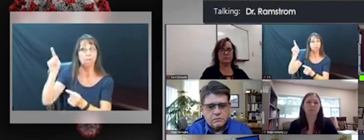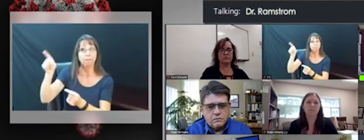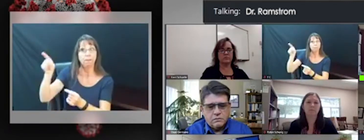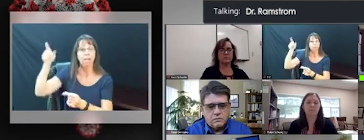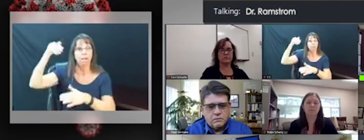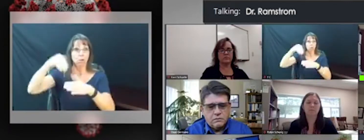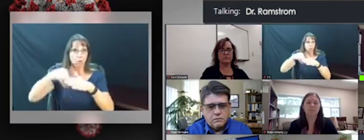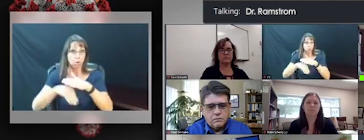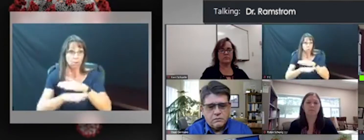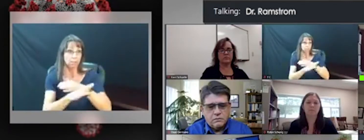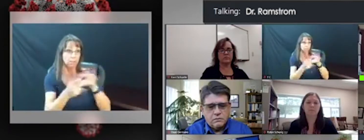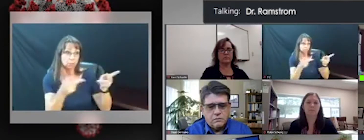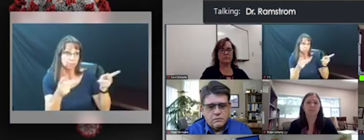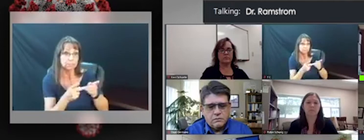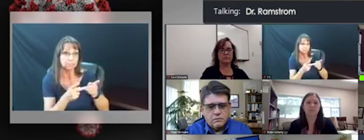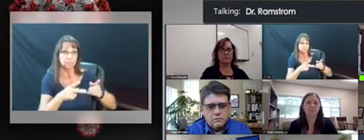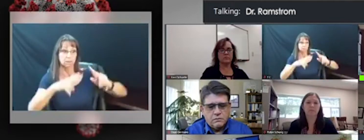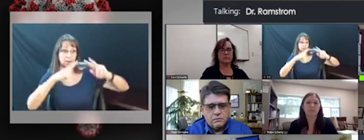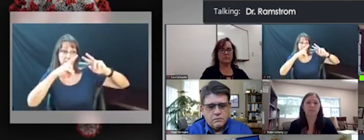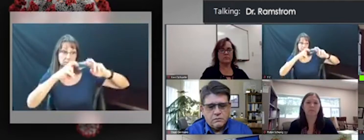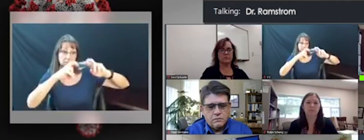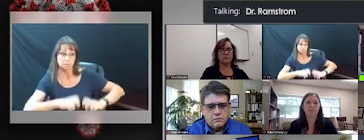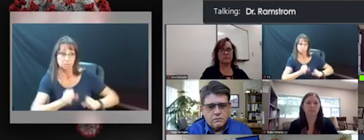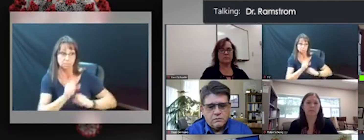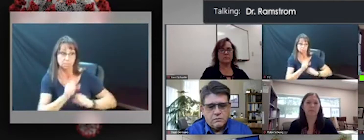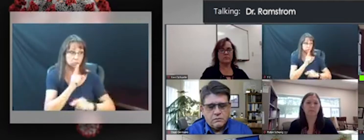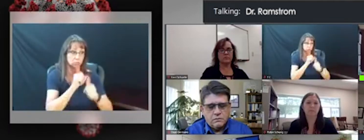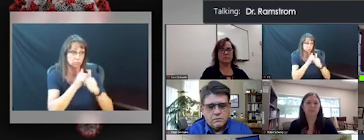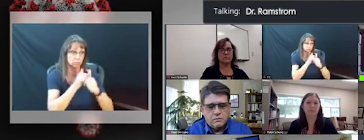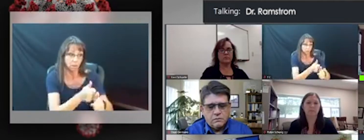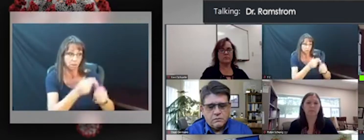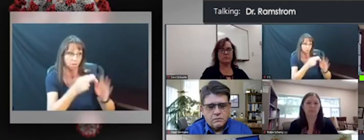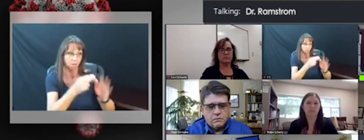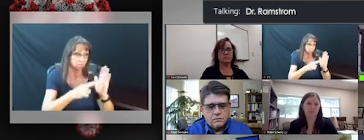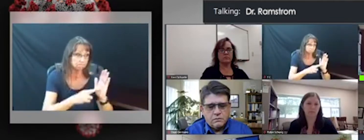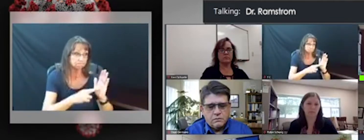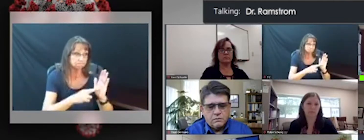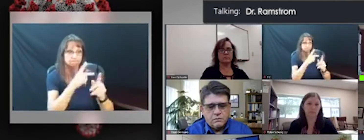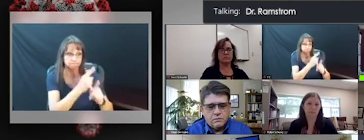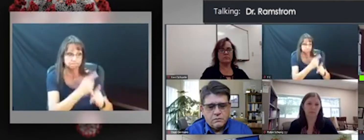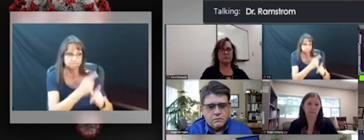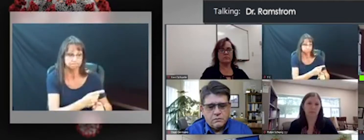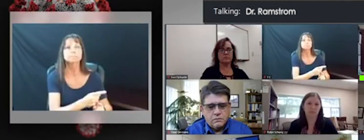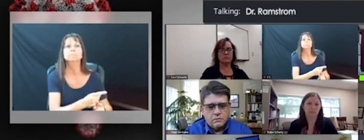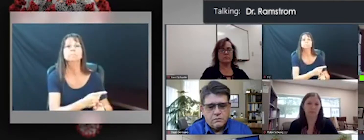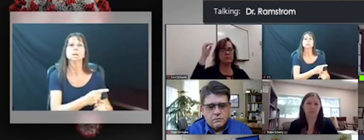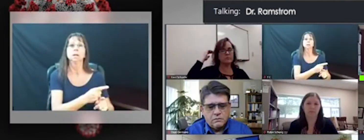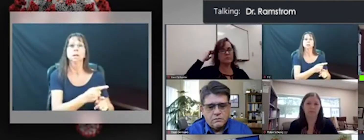meet certain standards and so that's one institute that we've been involved in regular discussions.